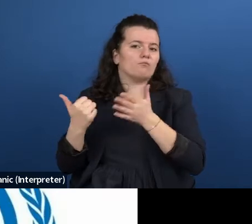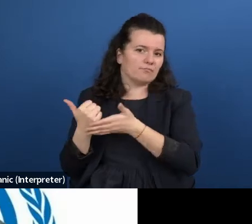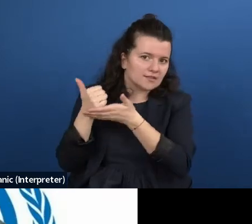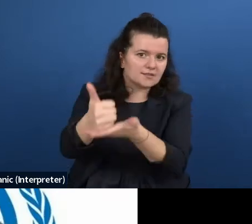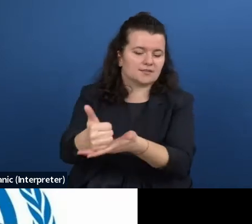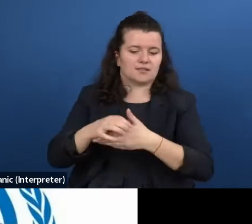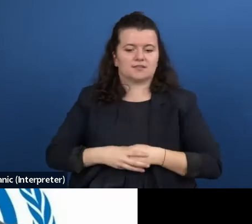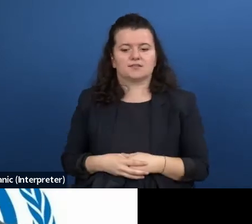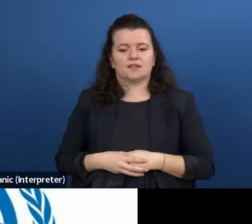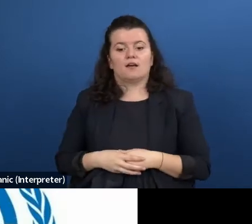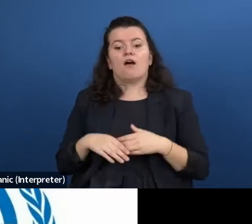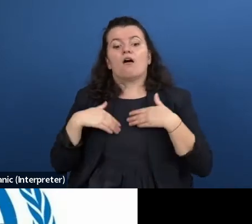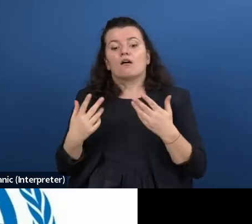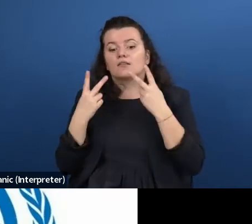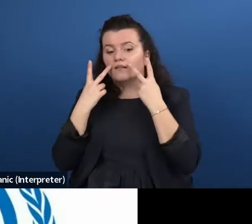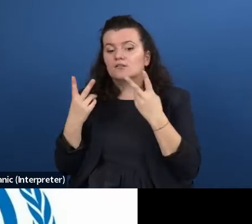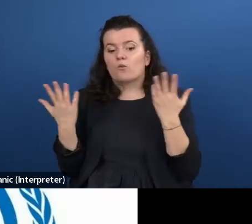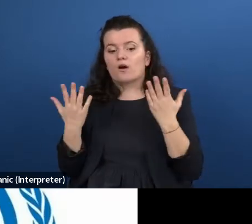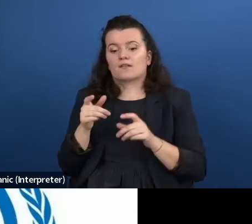but includes specific reference to disability.